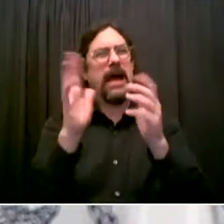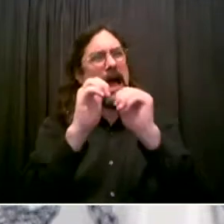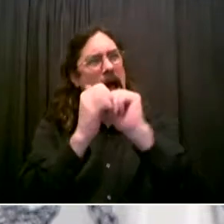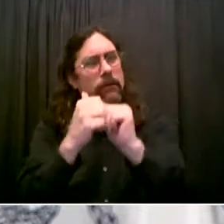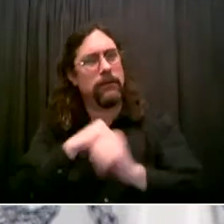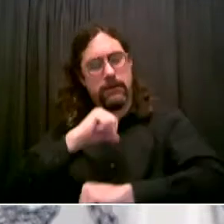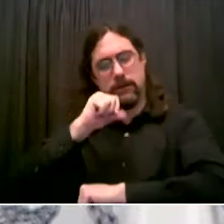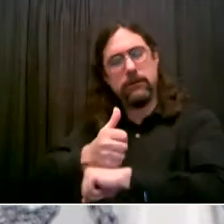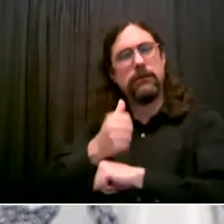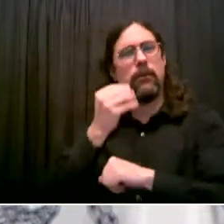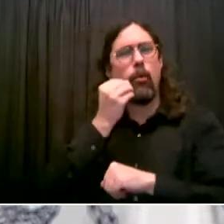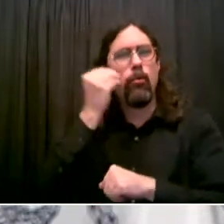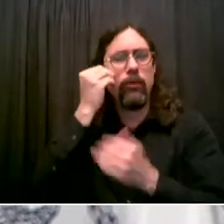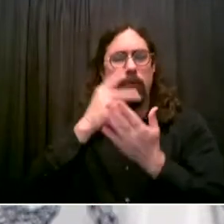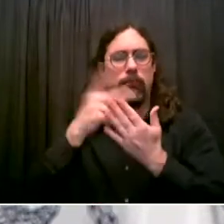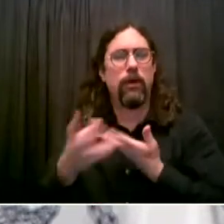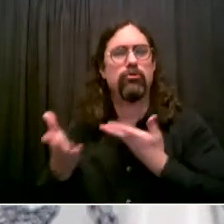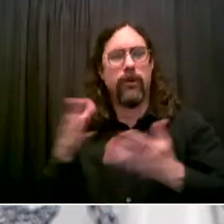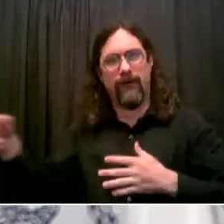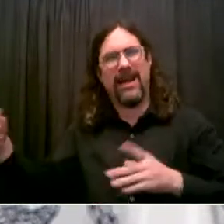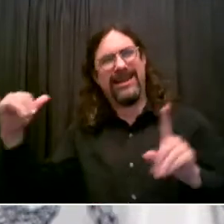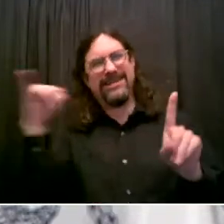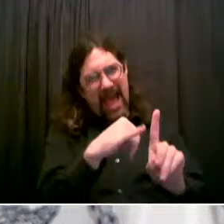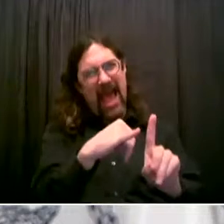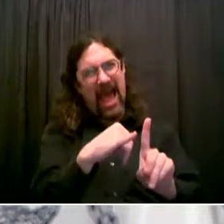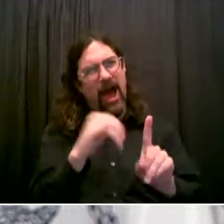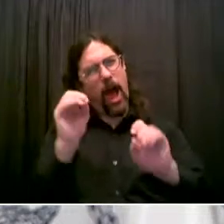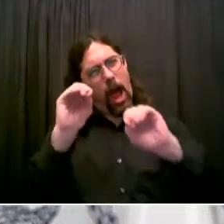BACK TO THE STREETS. IT'S REMARKABLE SUCCESS, BUT